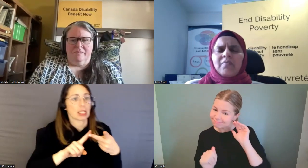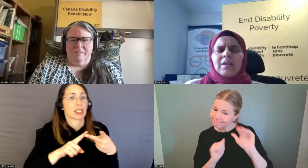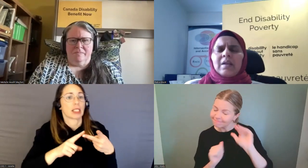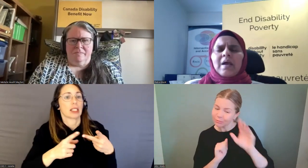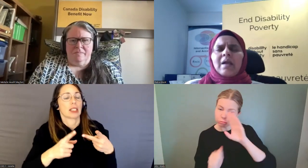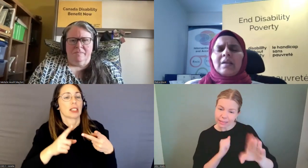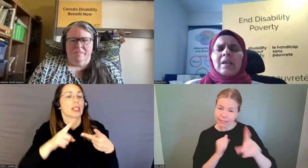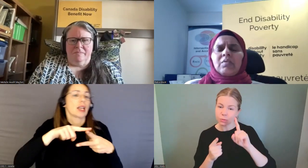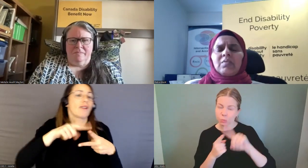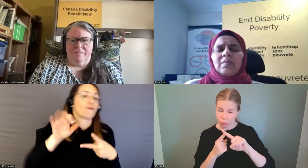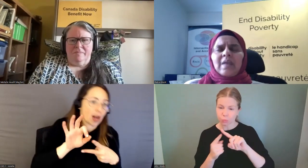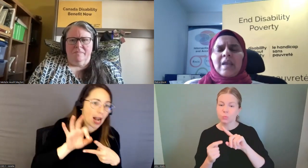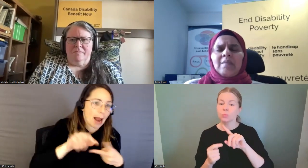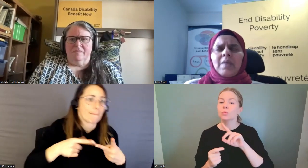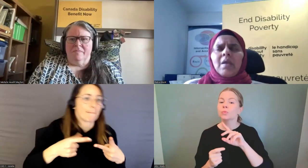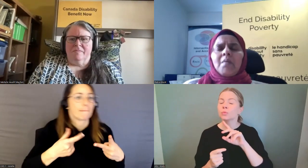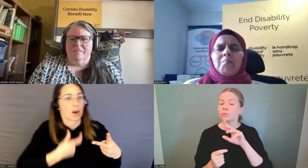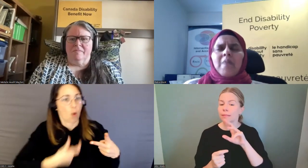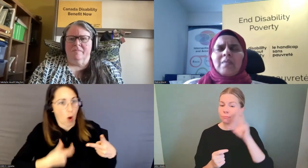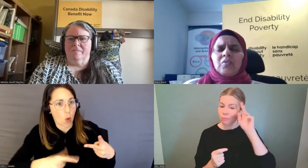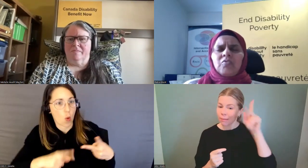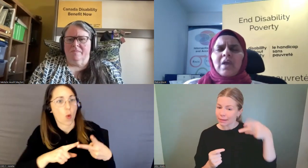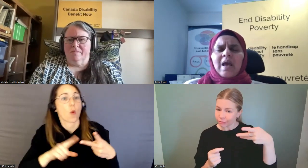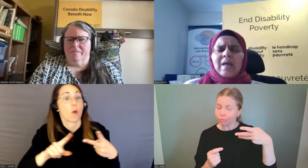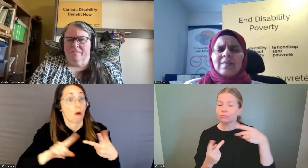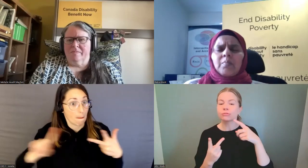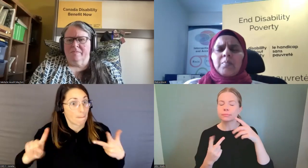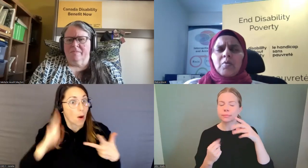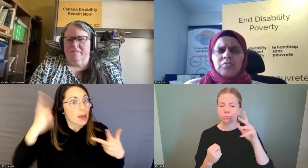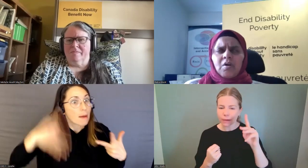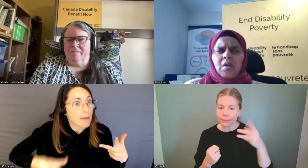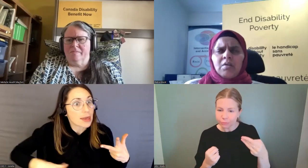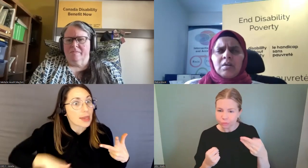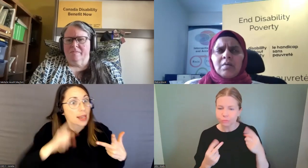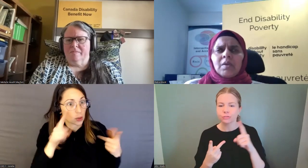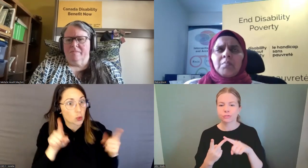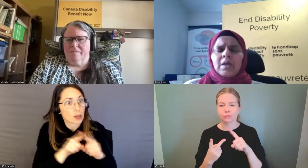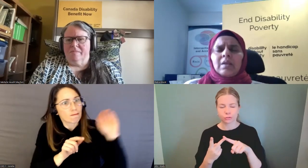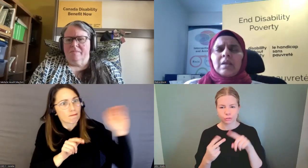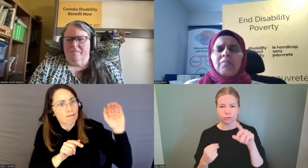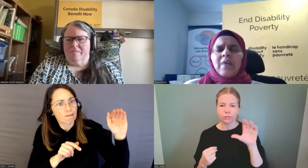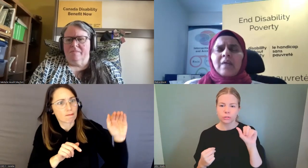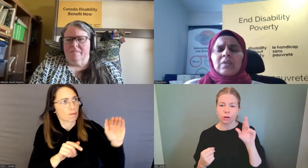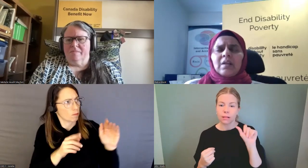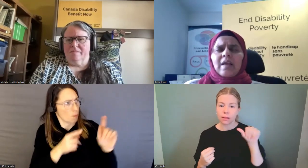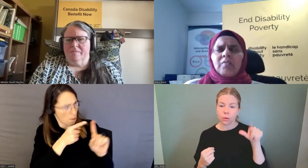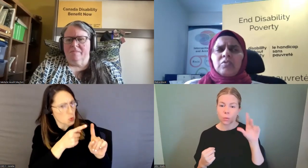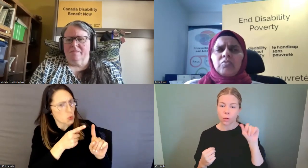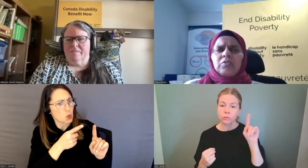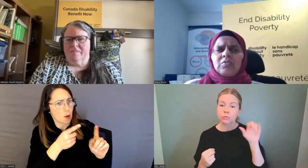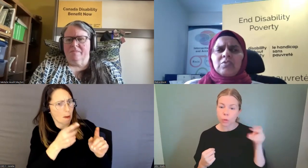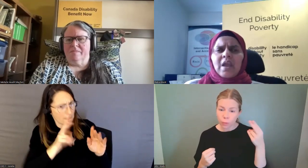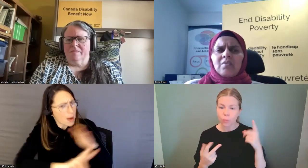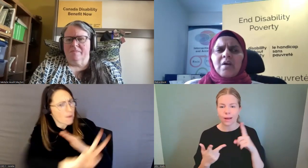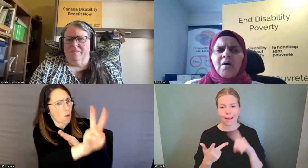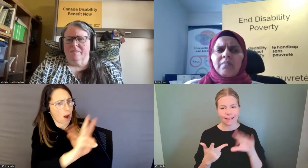IT CARRIES THE SAME MESSAGE AS OUR POSTCARD, BUT, IN FACT, IT ALLOWS YOU TO SEND US THAT